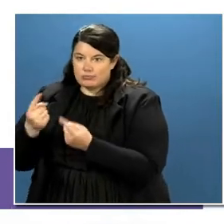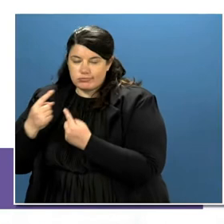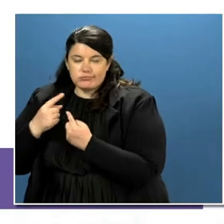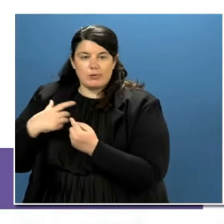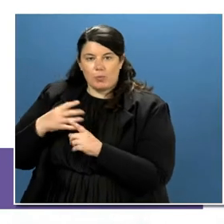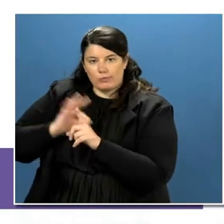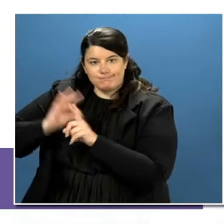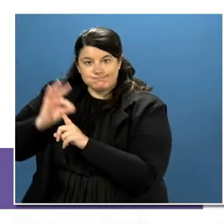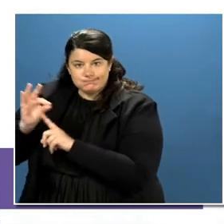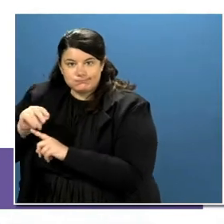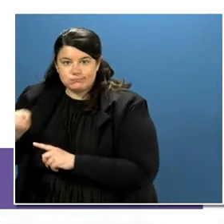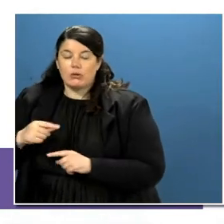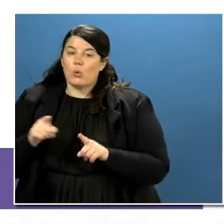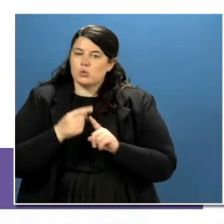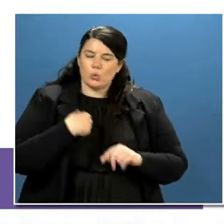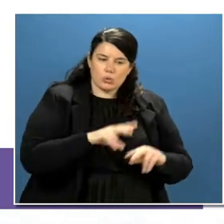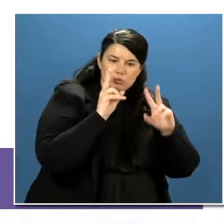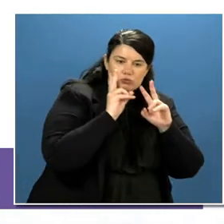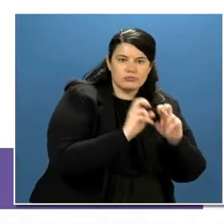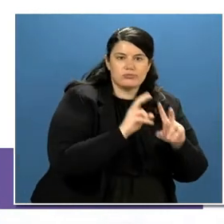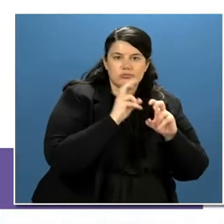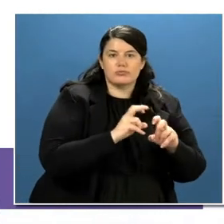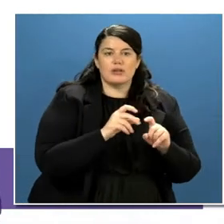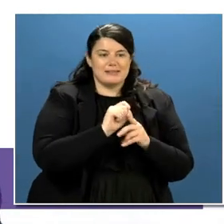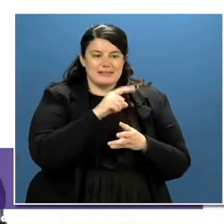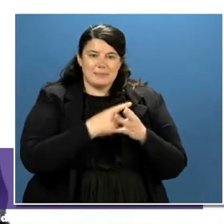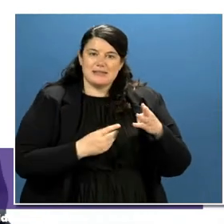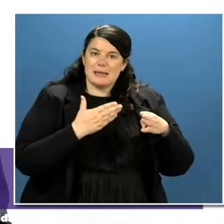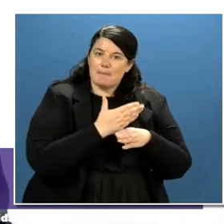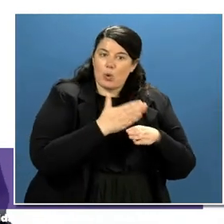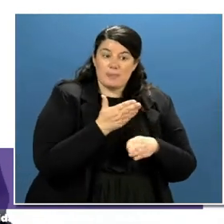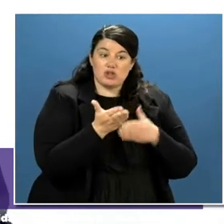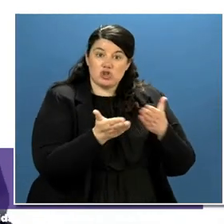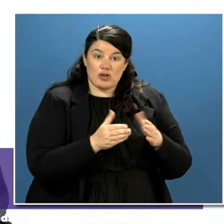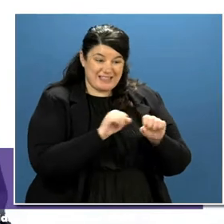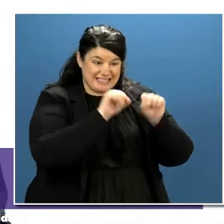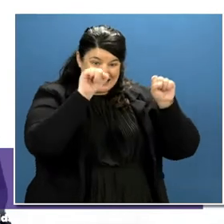I would look closely as reforming the Disability Employment Services system to